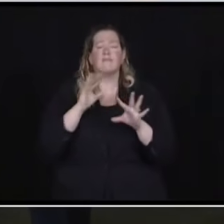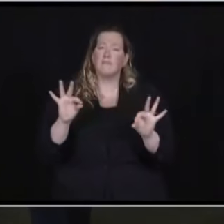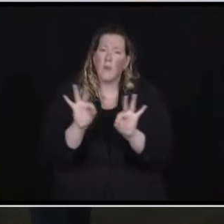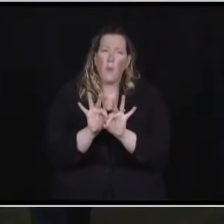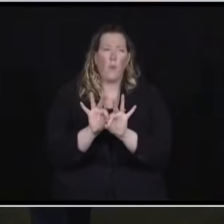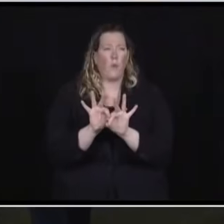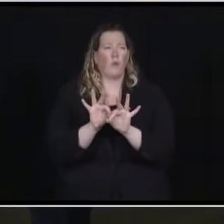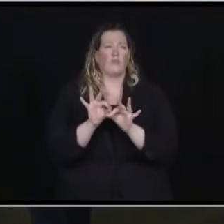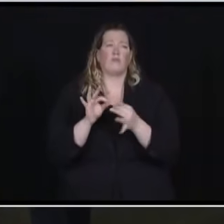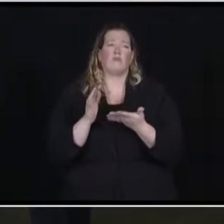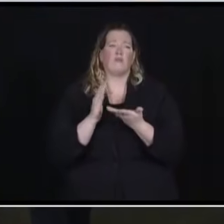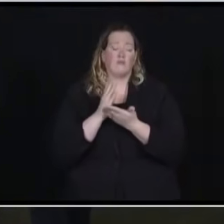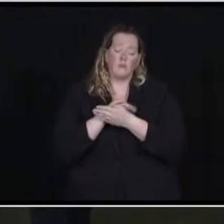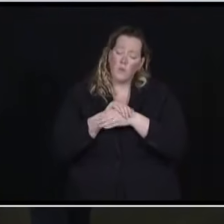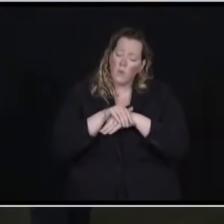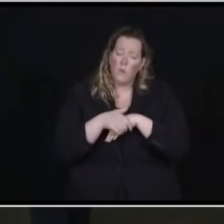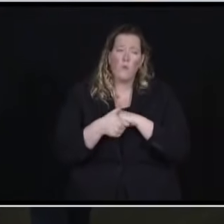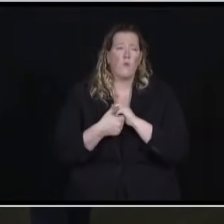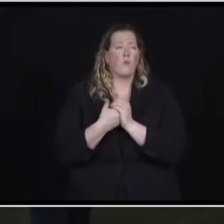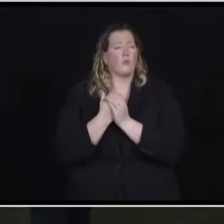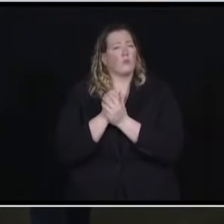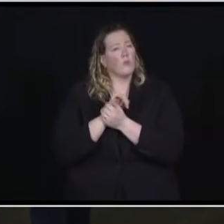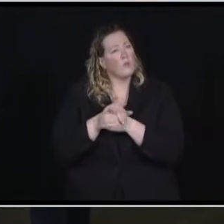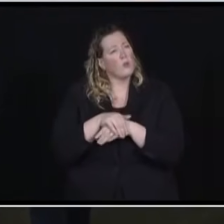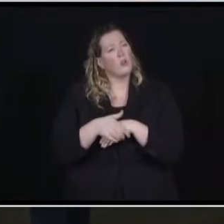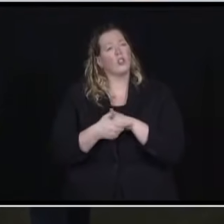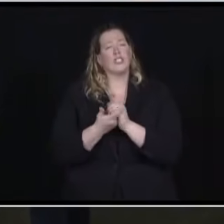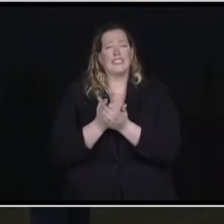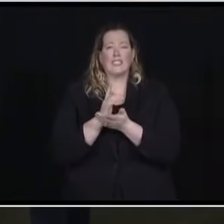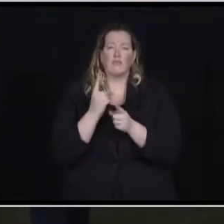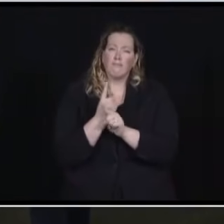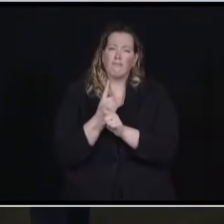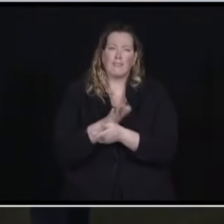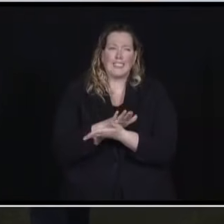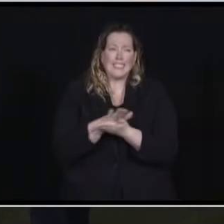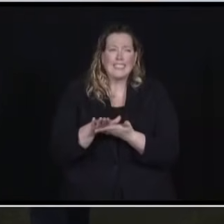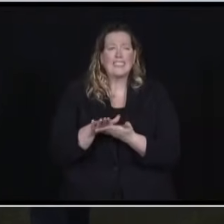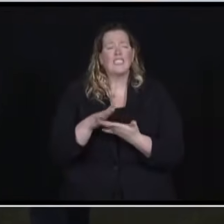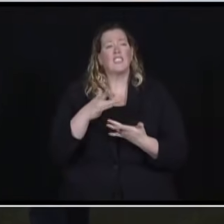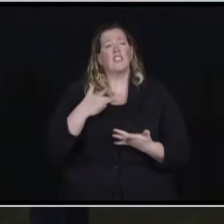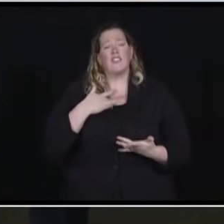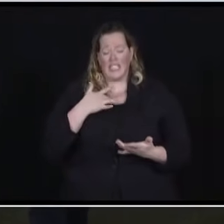it's not allowed where you can't do that, or it's mandated, washing your hands thoroughly